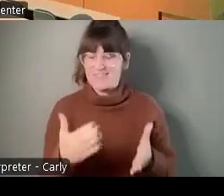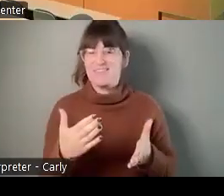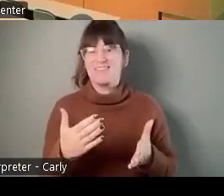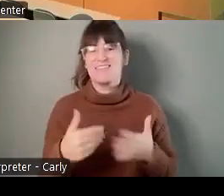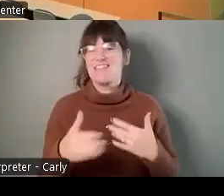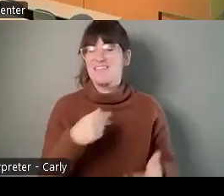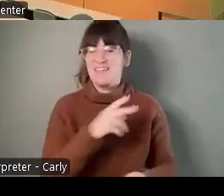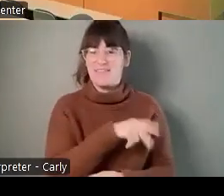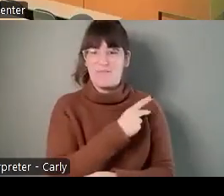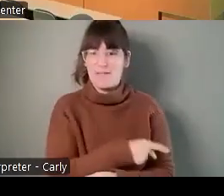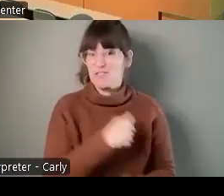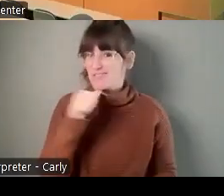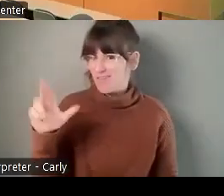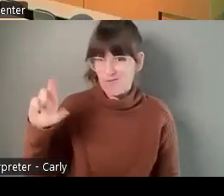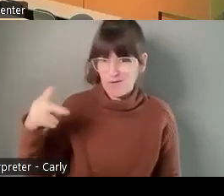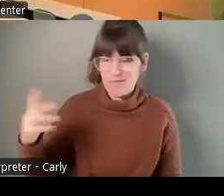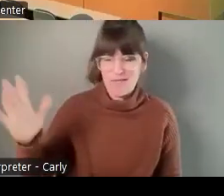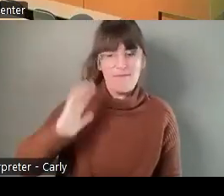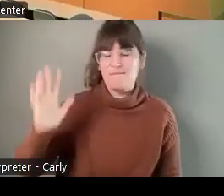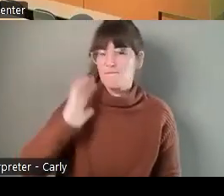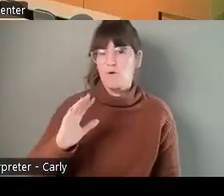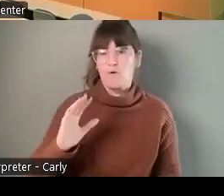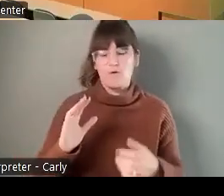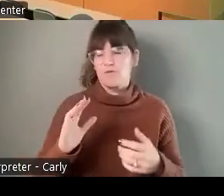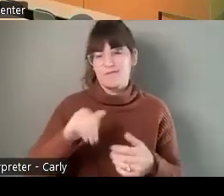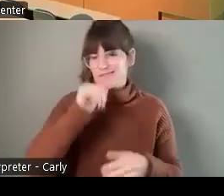RSP track and that wasn't the case before we were doing RSP and that was you know people like well